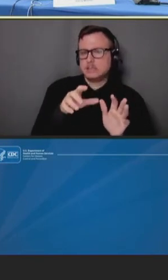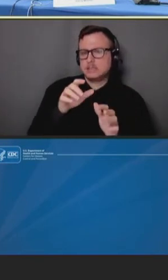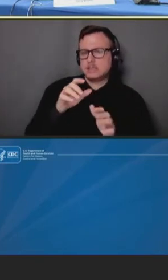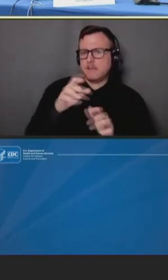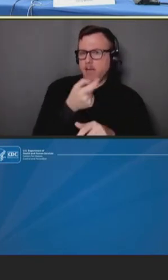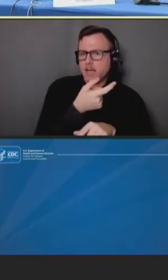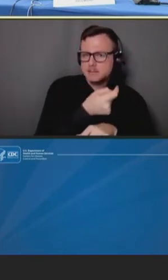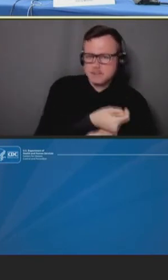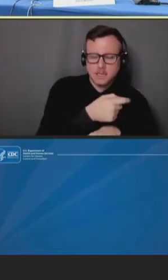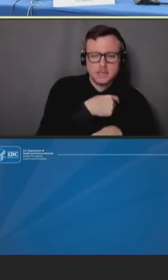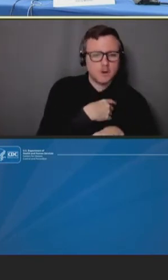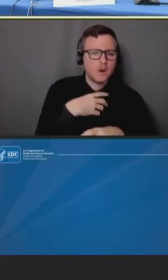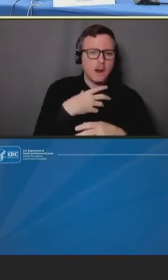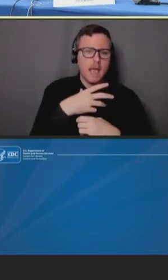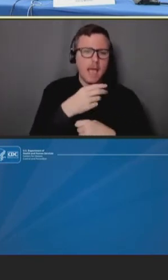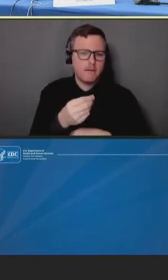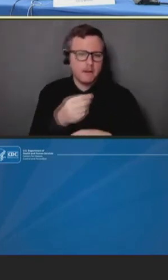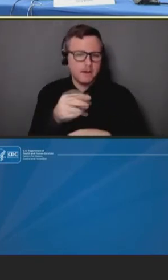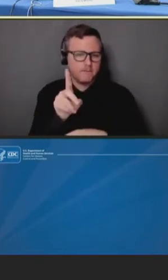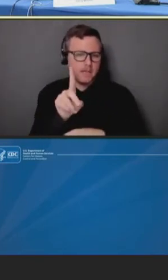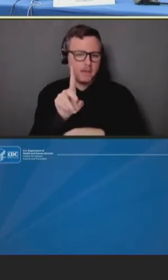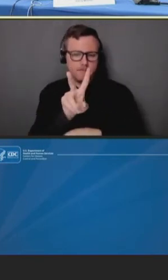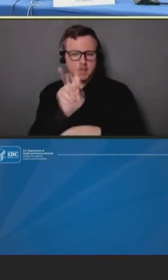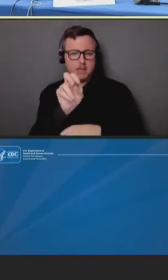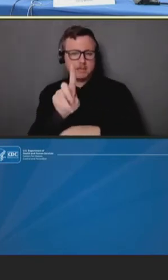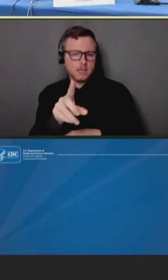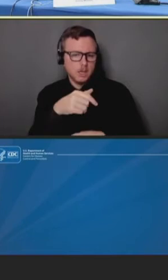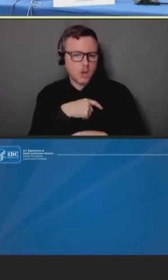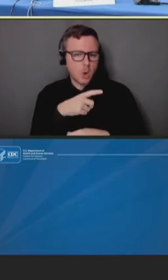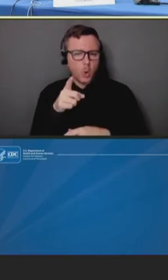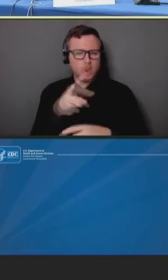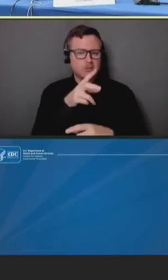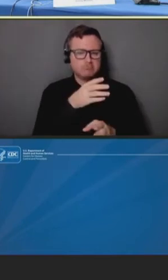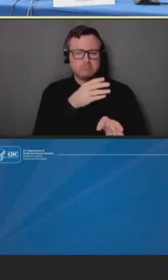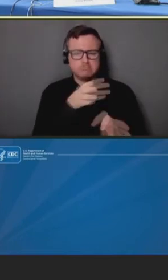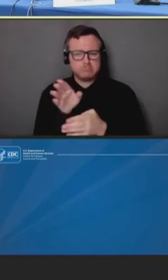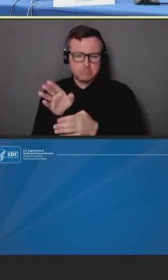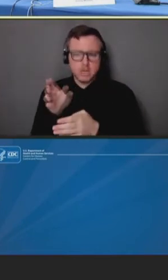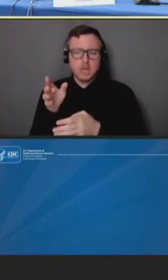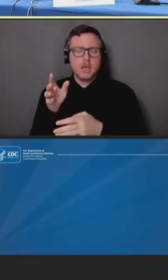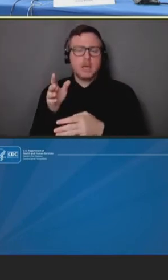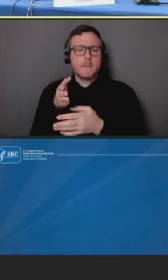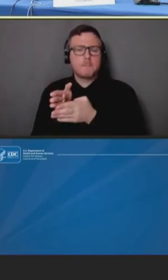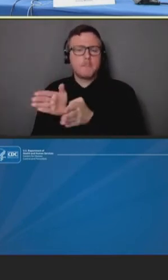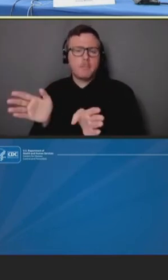or it's more skewed towards public health administration, how can the power of VSD be